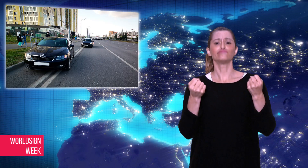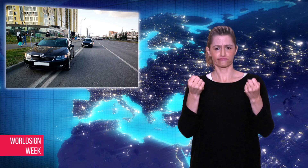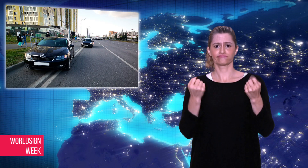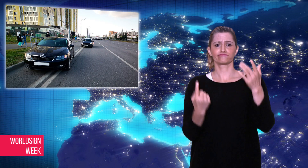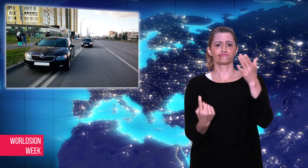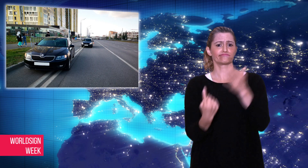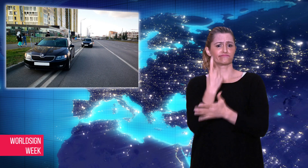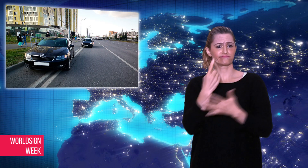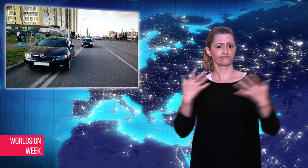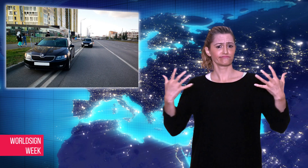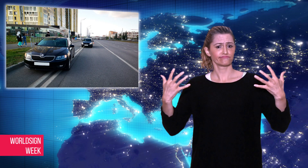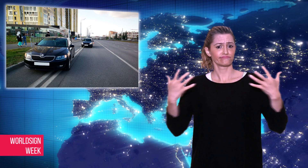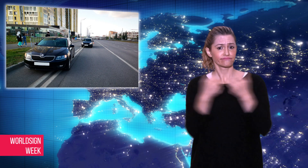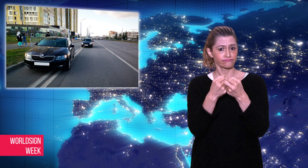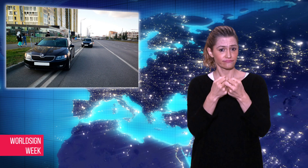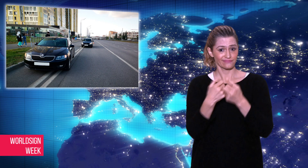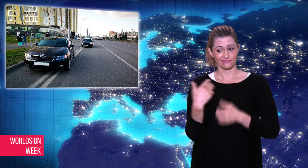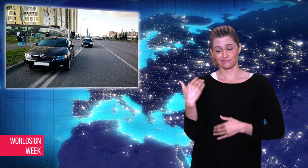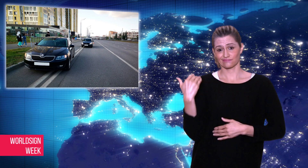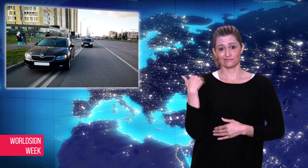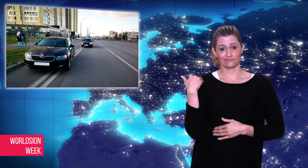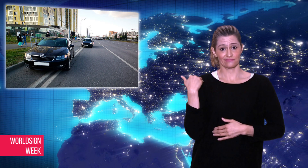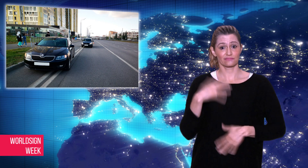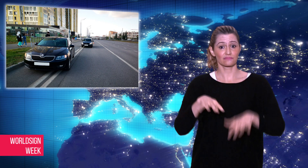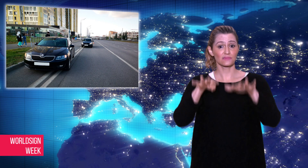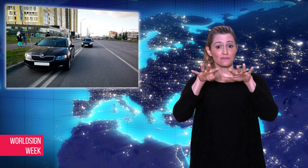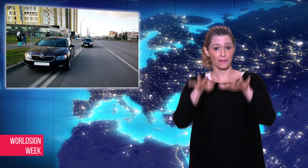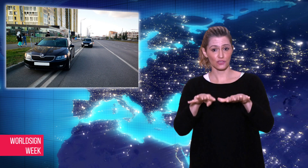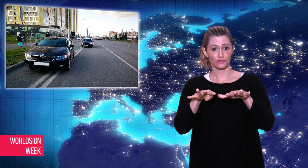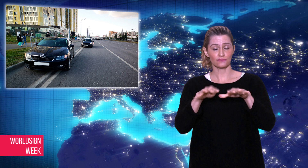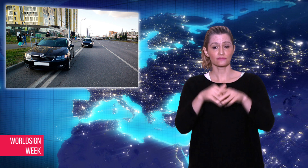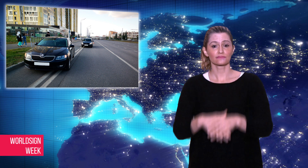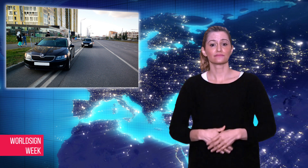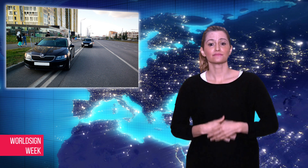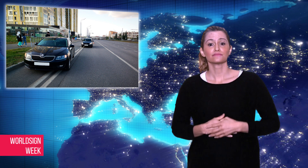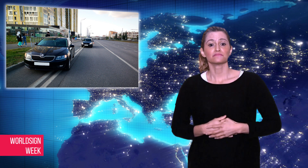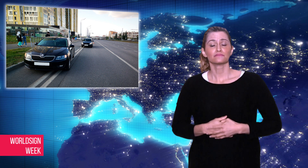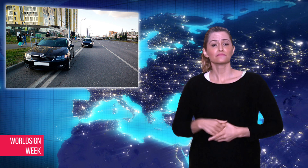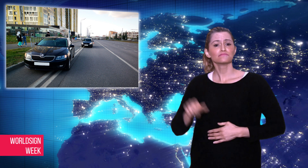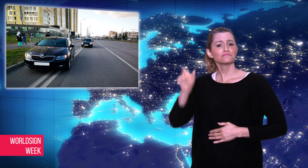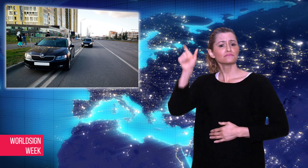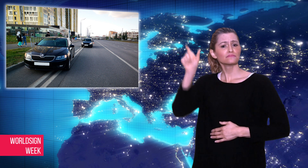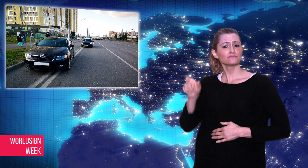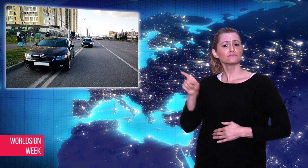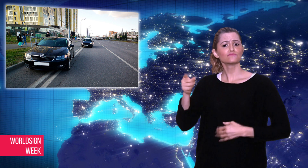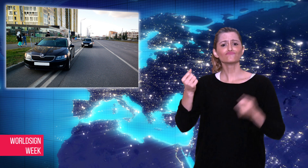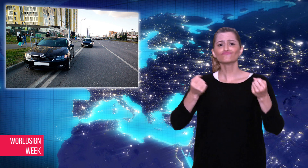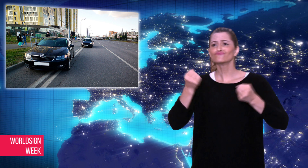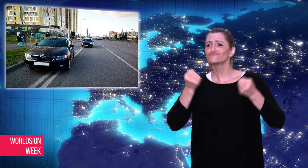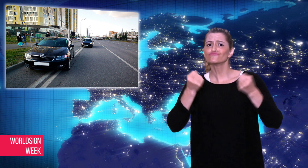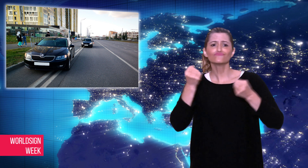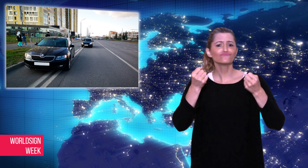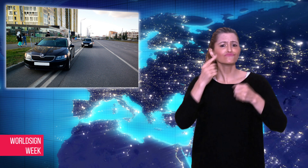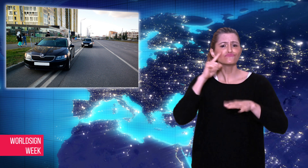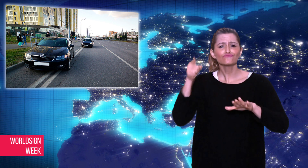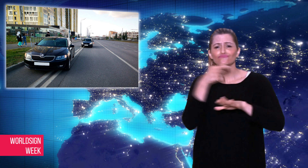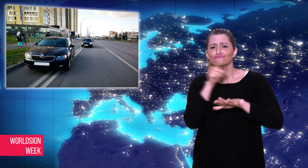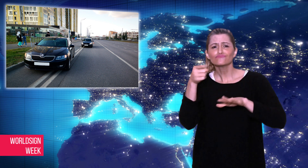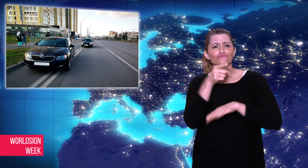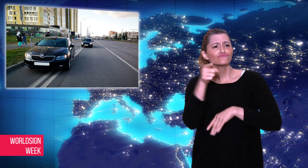in a car accident on a street in September.